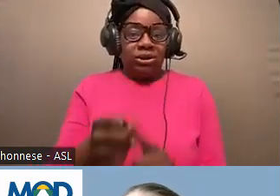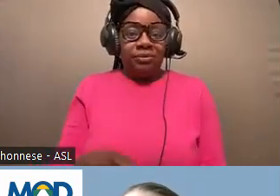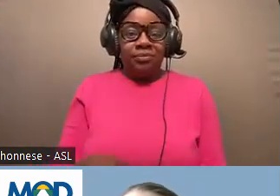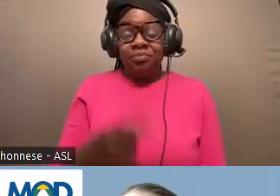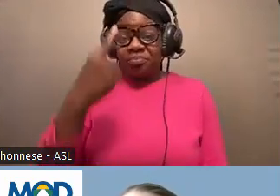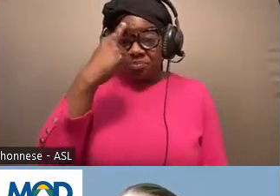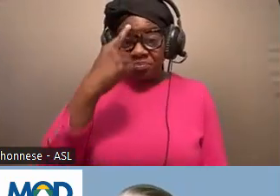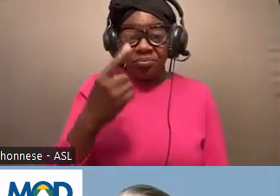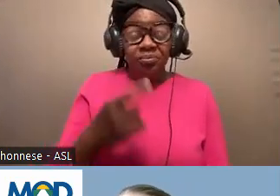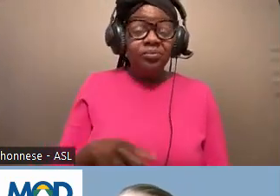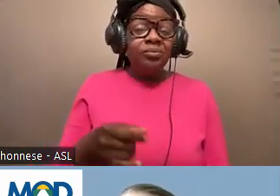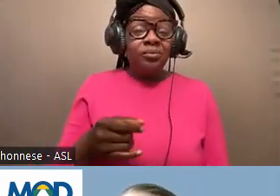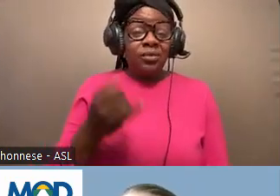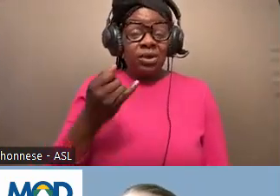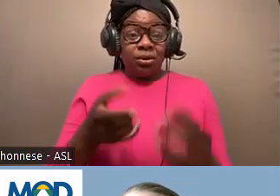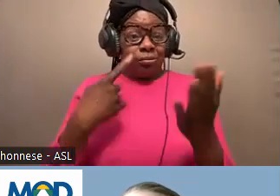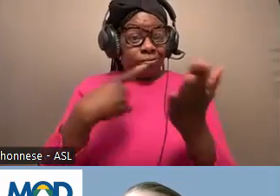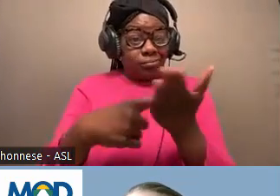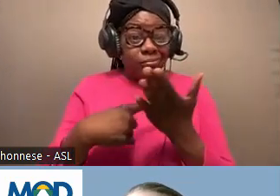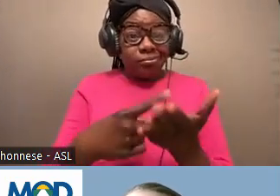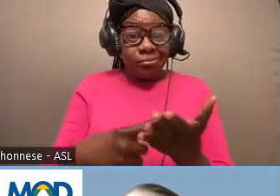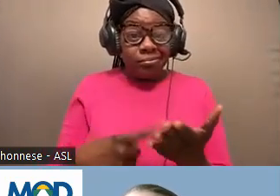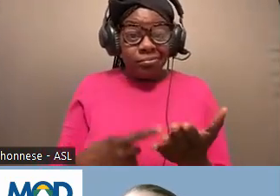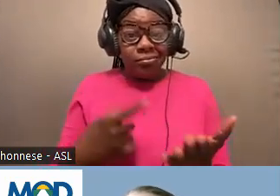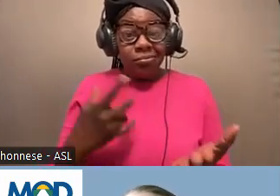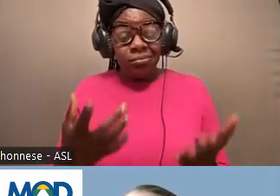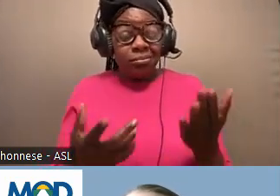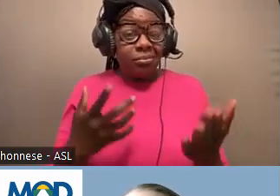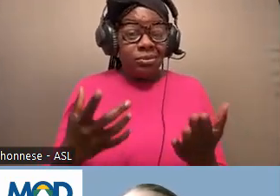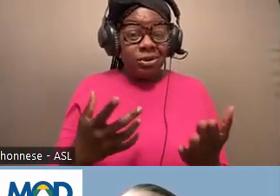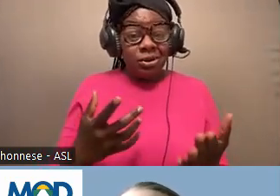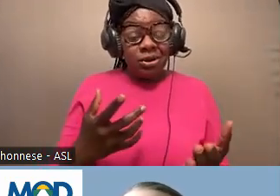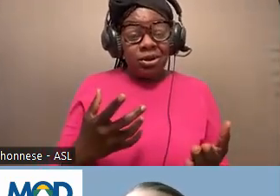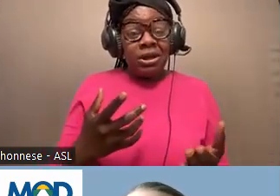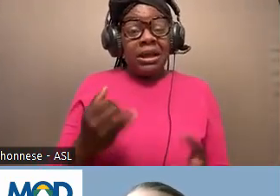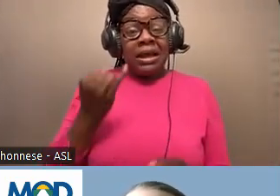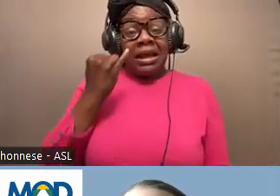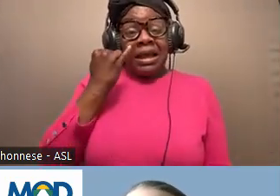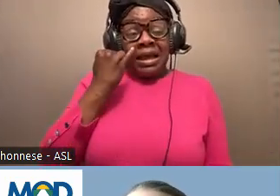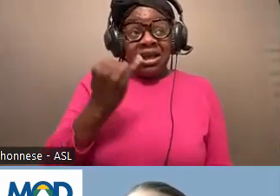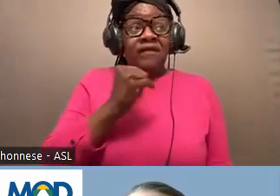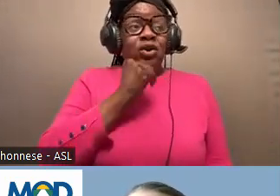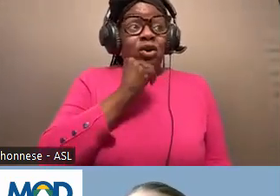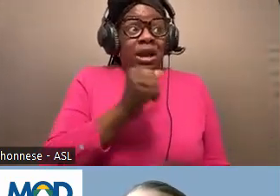talking about, you know, are you -- if you're not able to do this job,